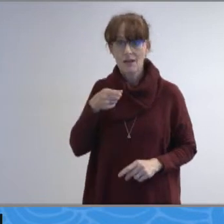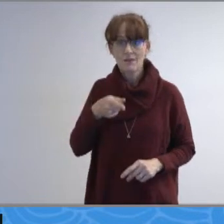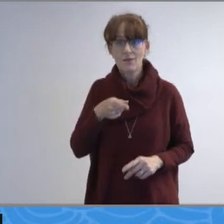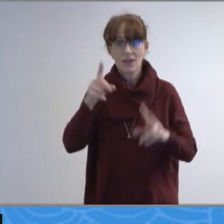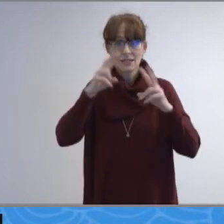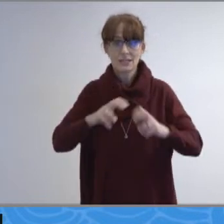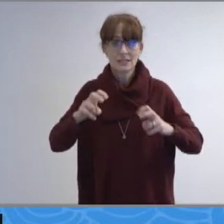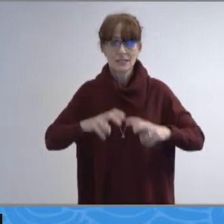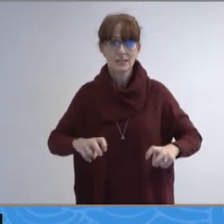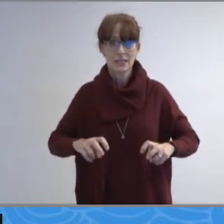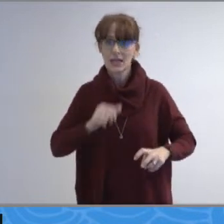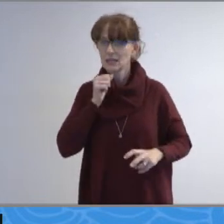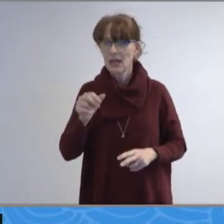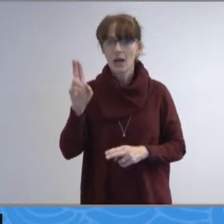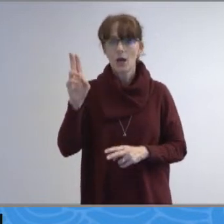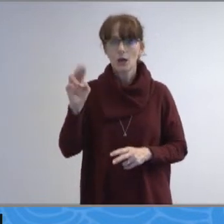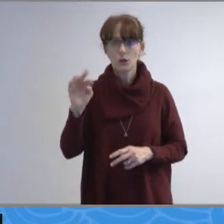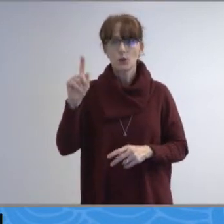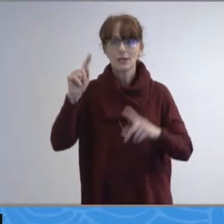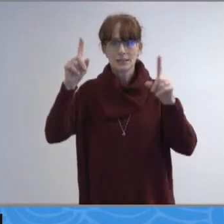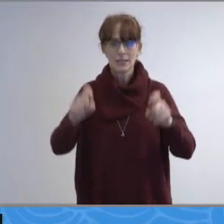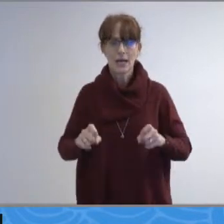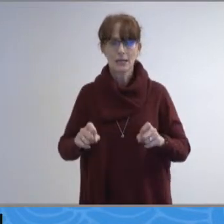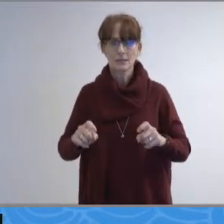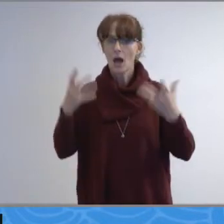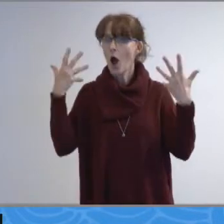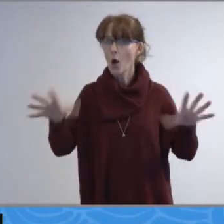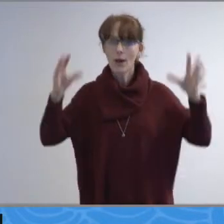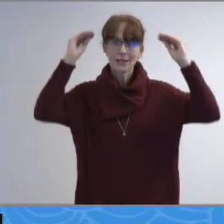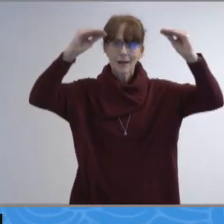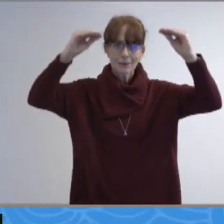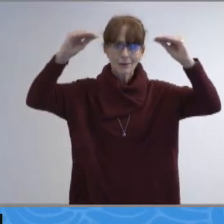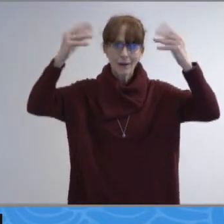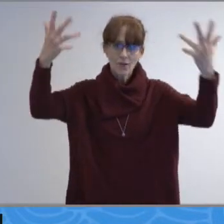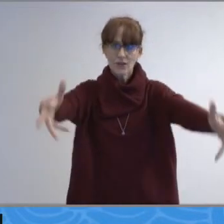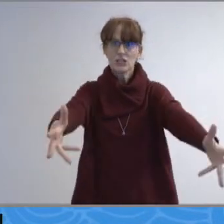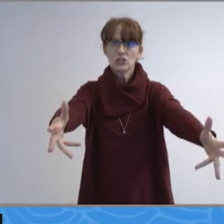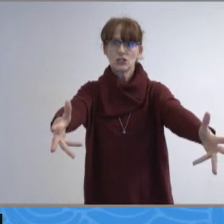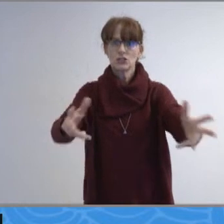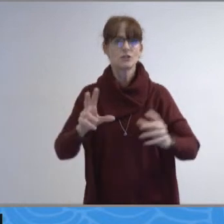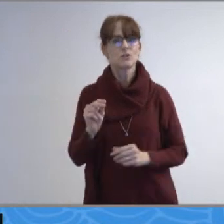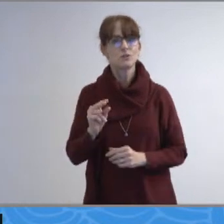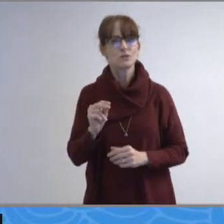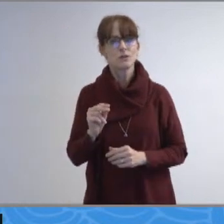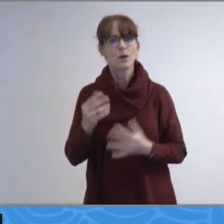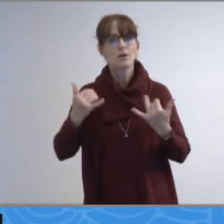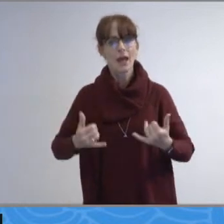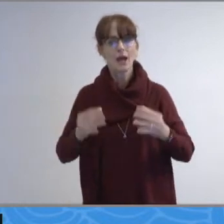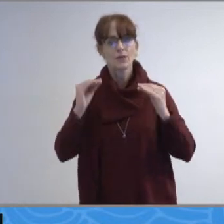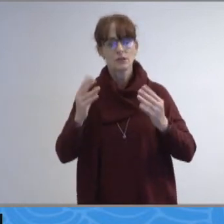It's not like a unit test or your teachers taught you all of this information. And now the teacher wants to see